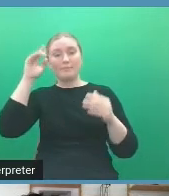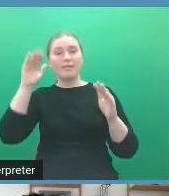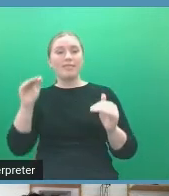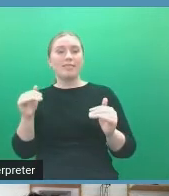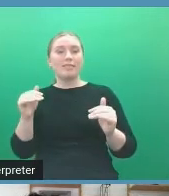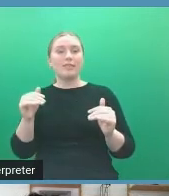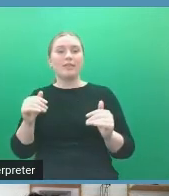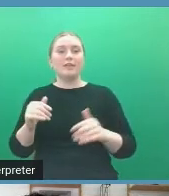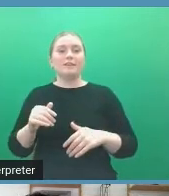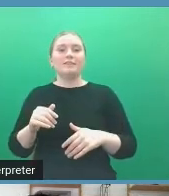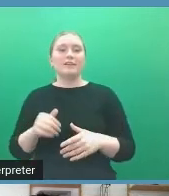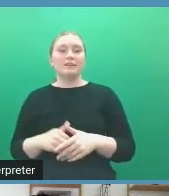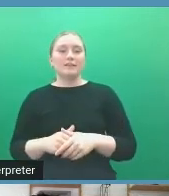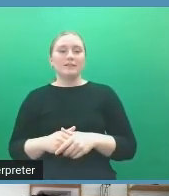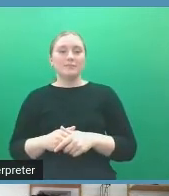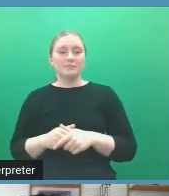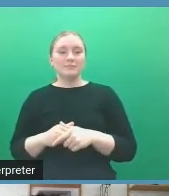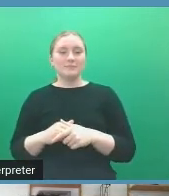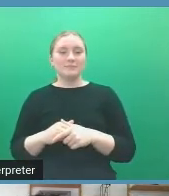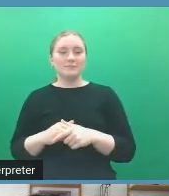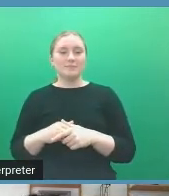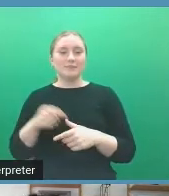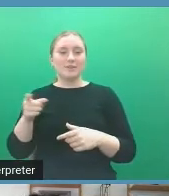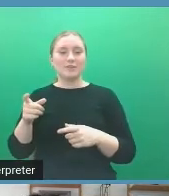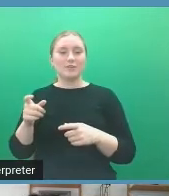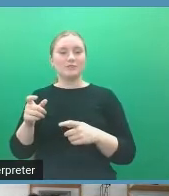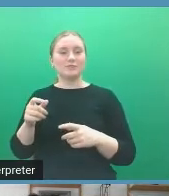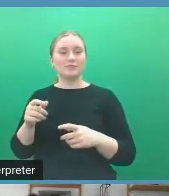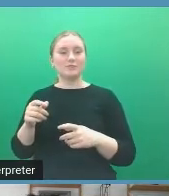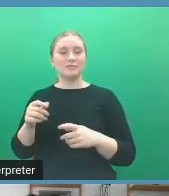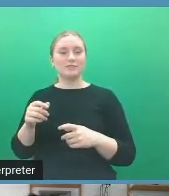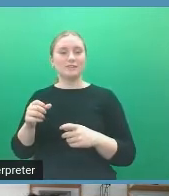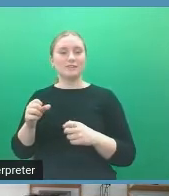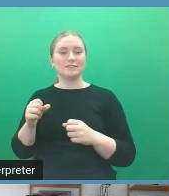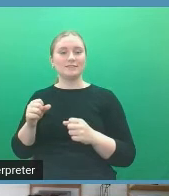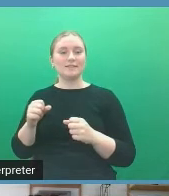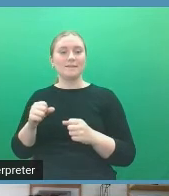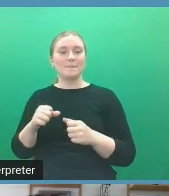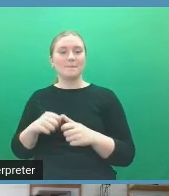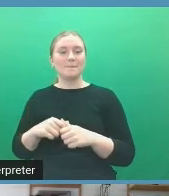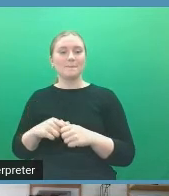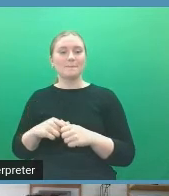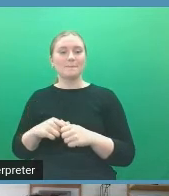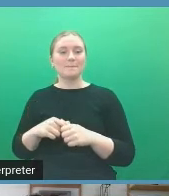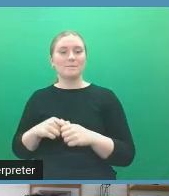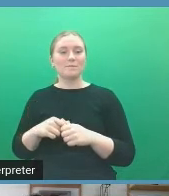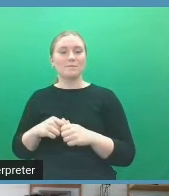Some of those systems that you may or may not use that Sina just ran through is we want to